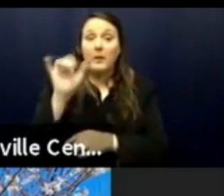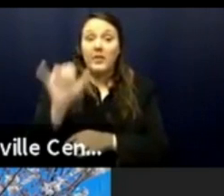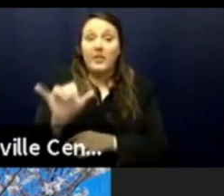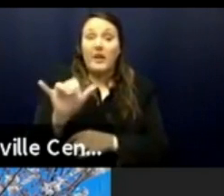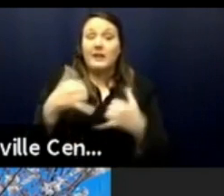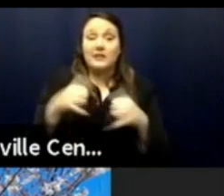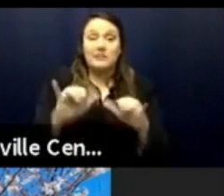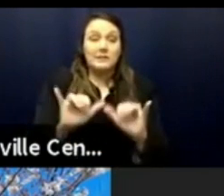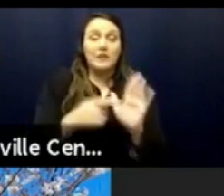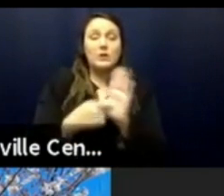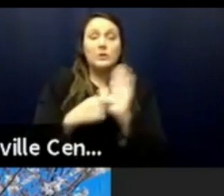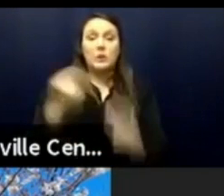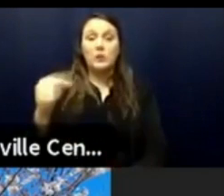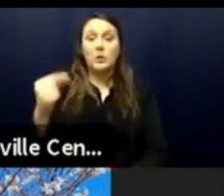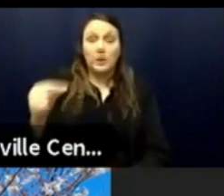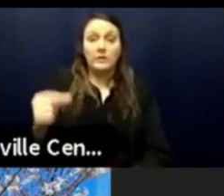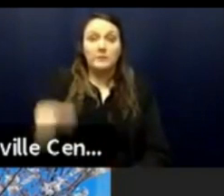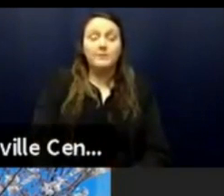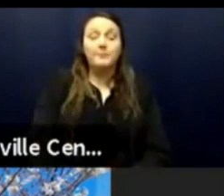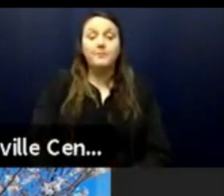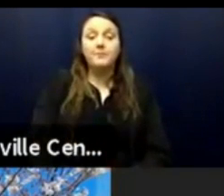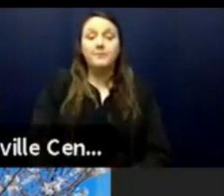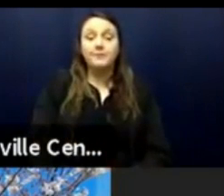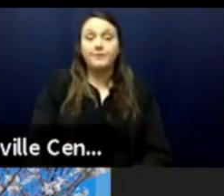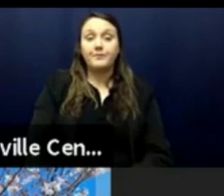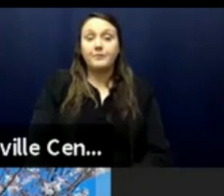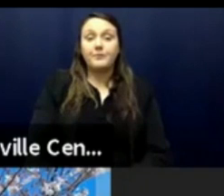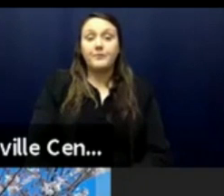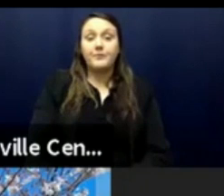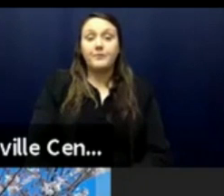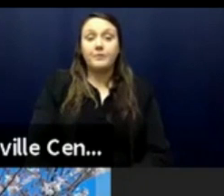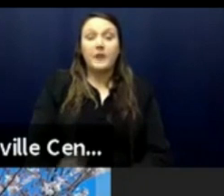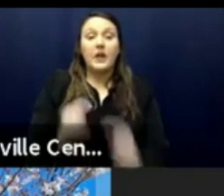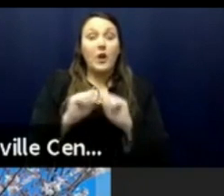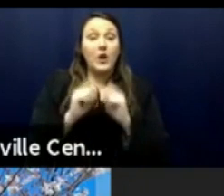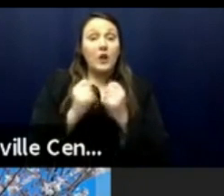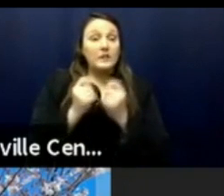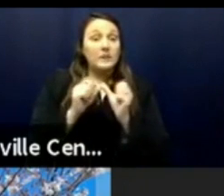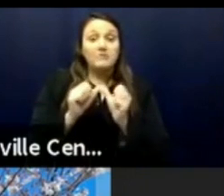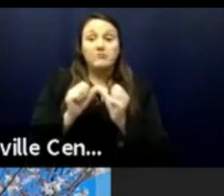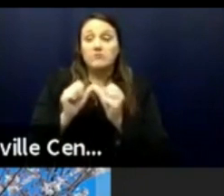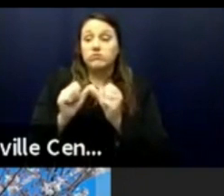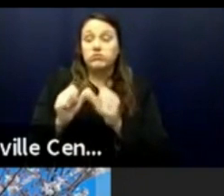THROUGHOUT THIS PANDEMIC, PLEASE ACCOMPLISH THAT FOR ALL